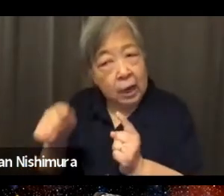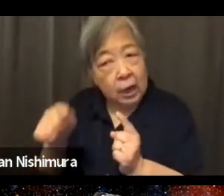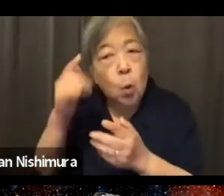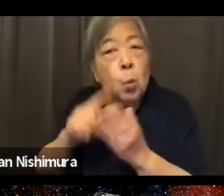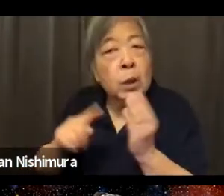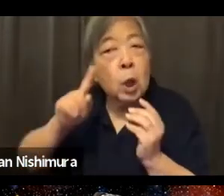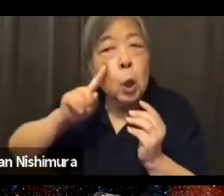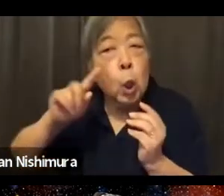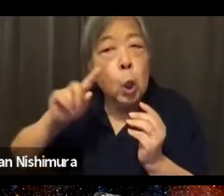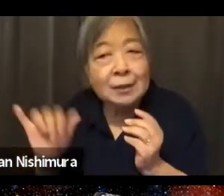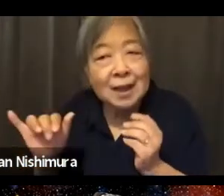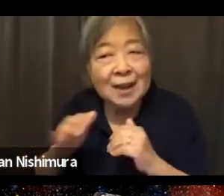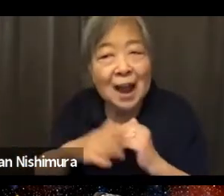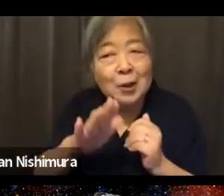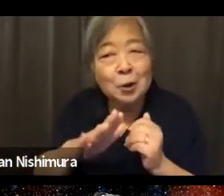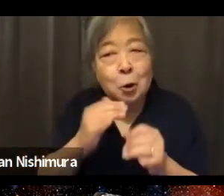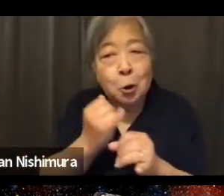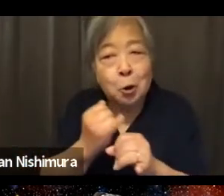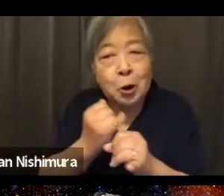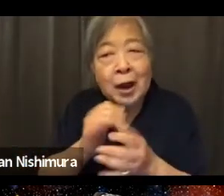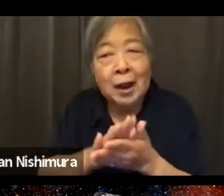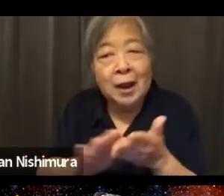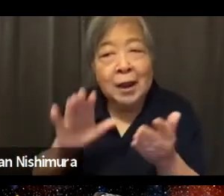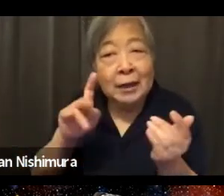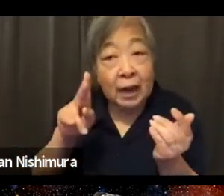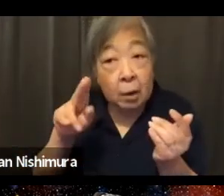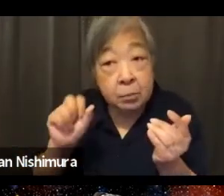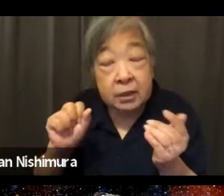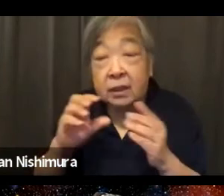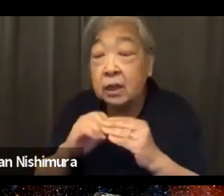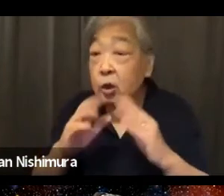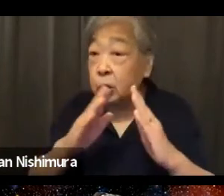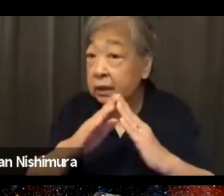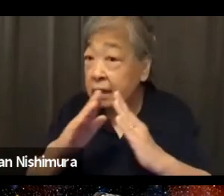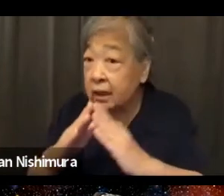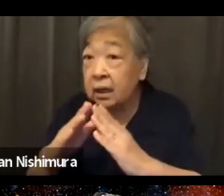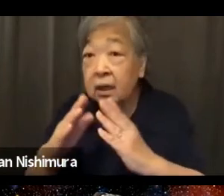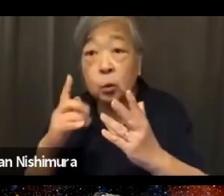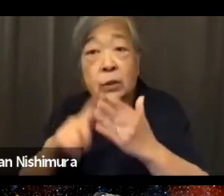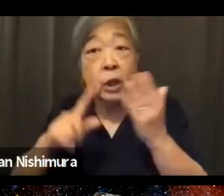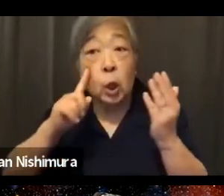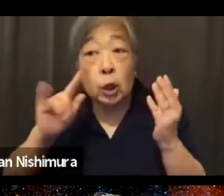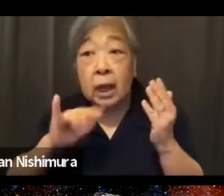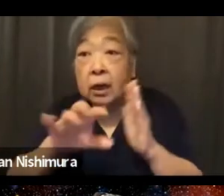your campus and in your city, or in your county or your state, because what they may be used